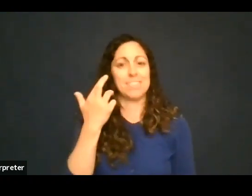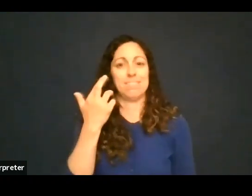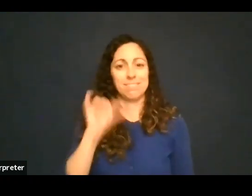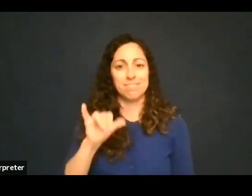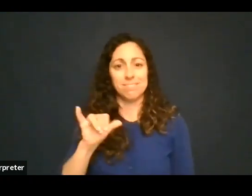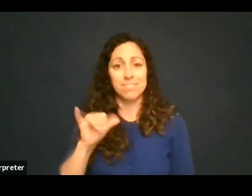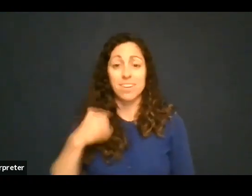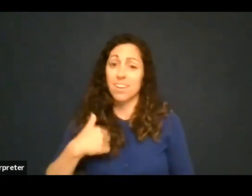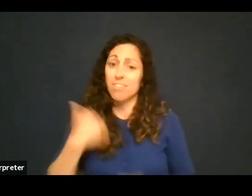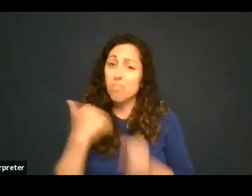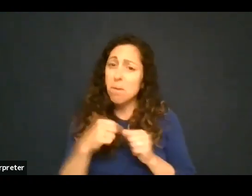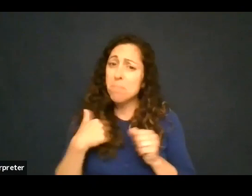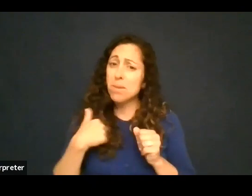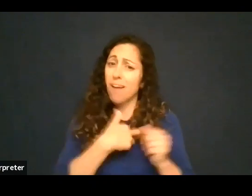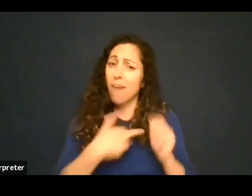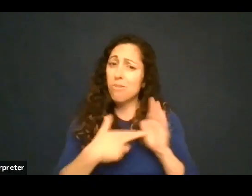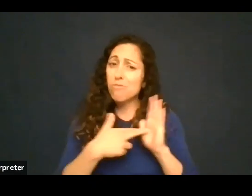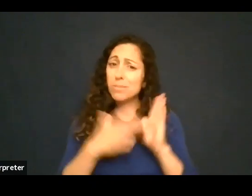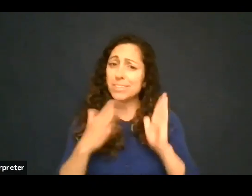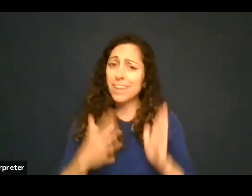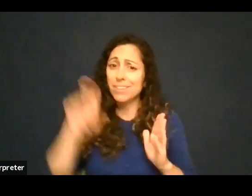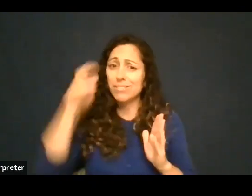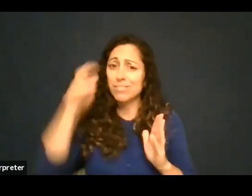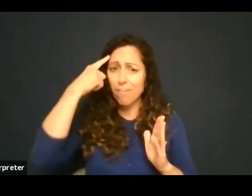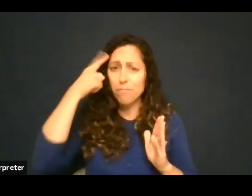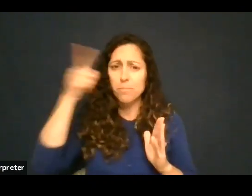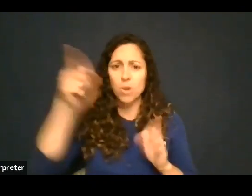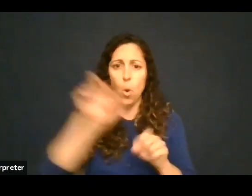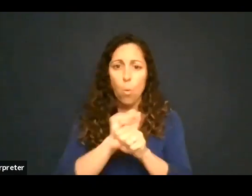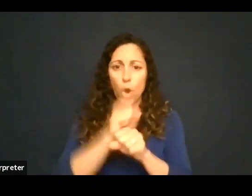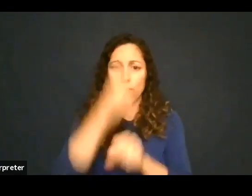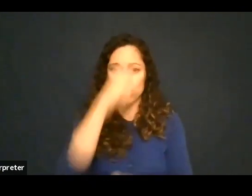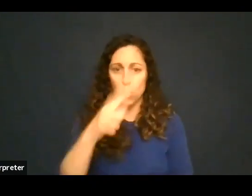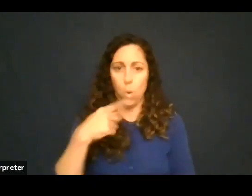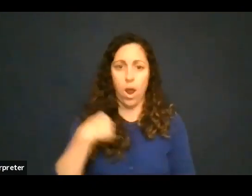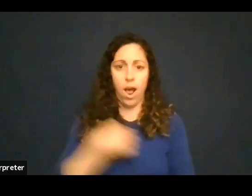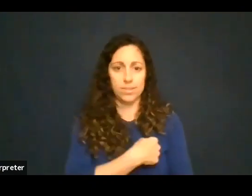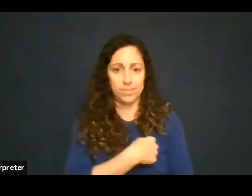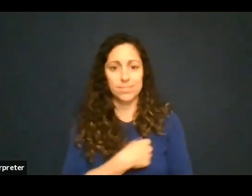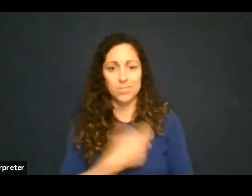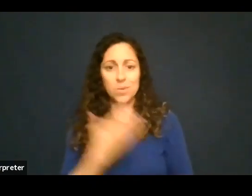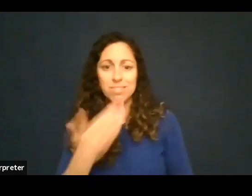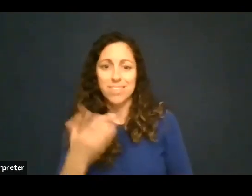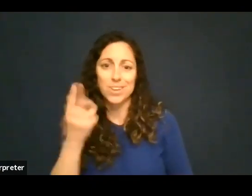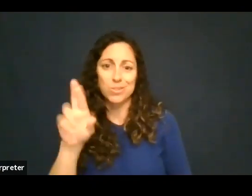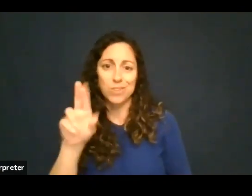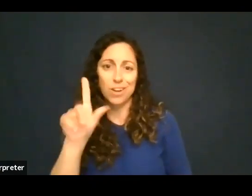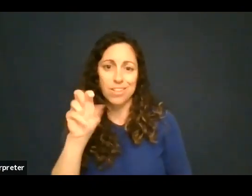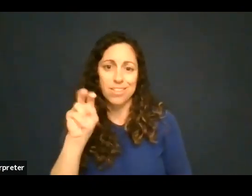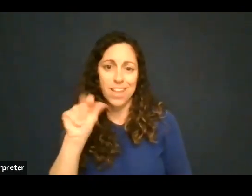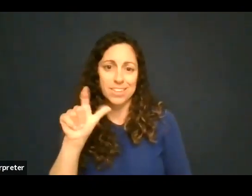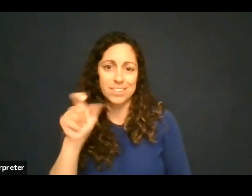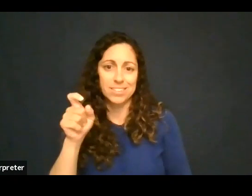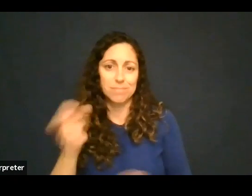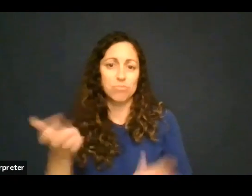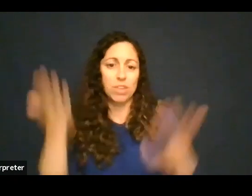So thank you, Dr. Lentz, for bringing that up. Thank you. That's exactly how we got the hearing aid bill in Massachusetts. We had everybody in Massachusetts